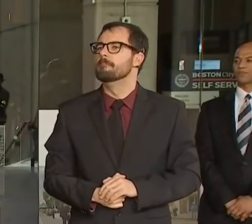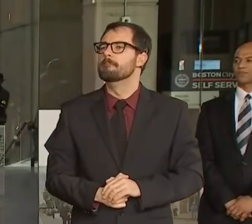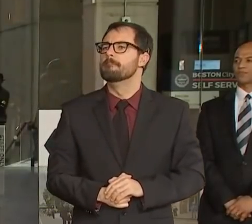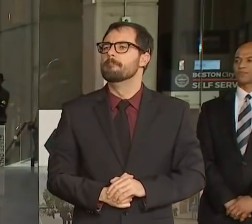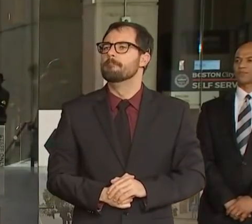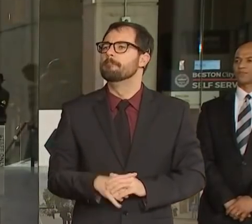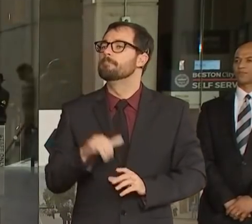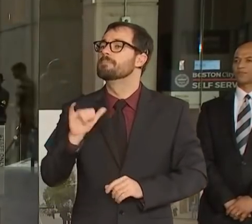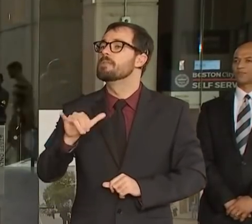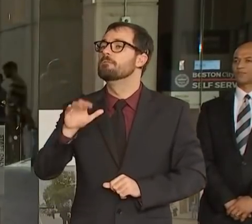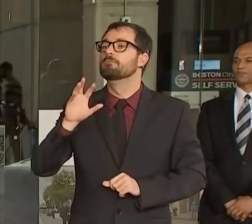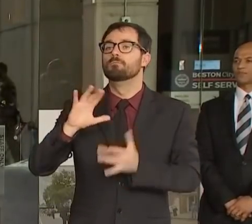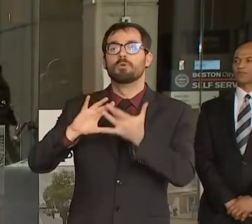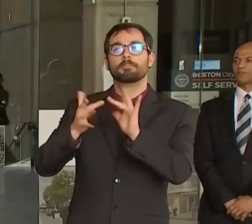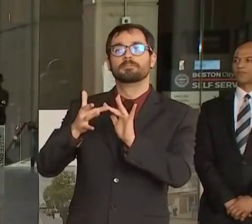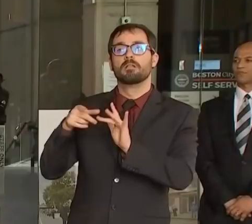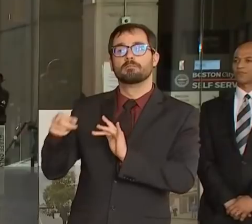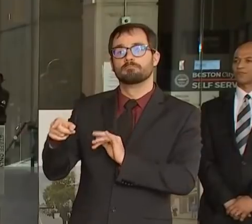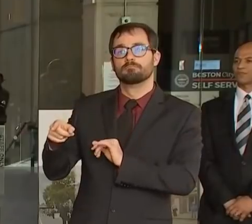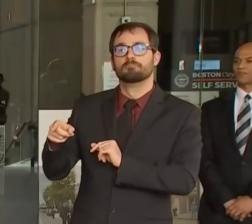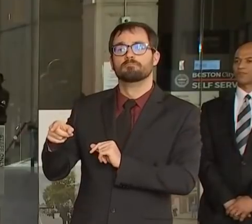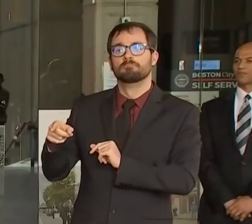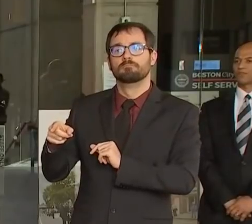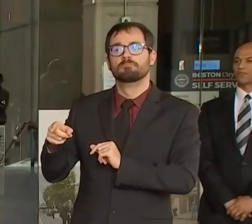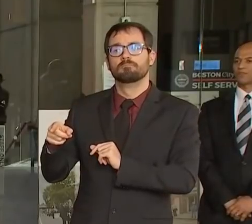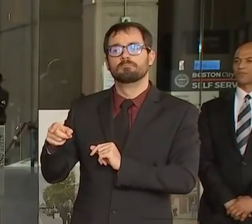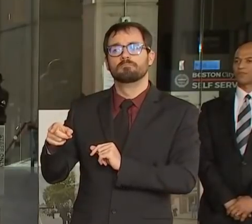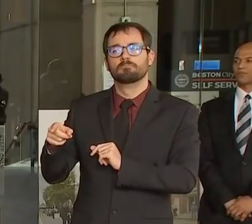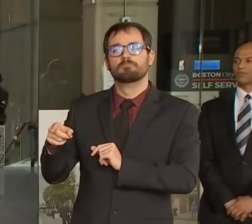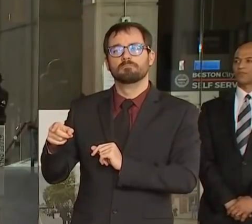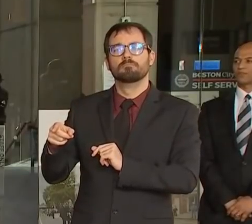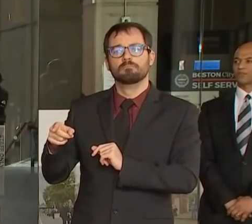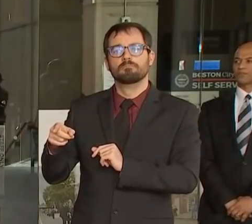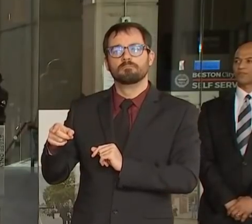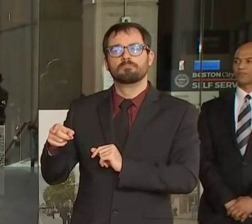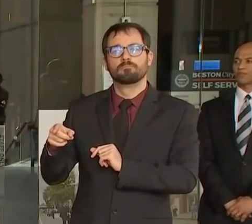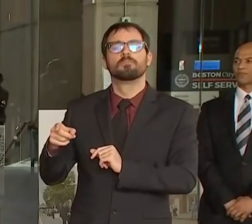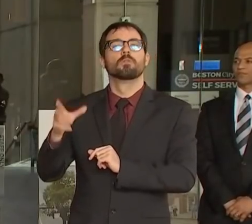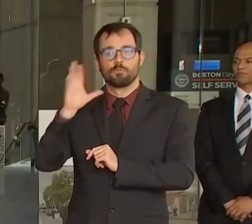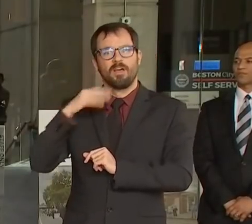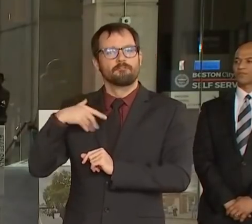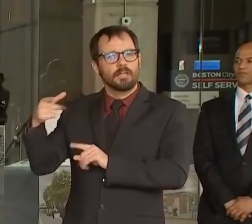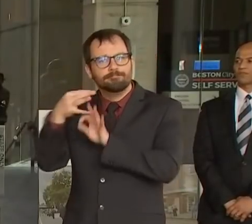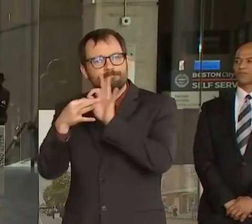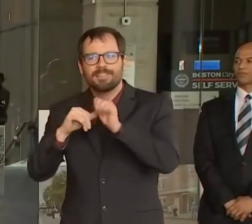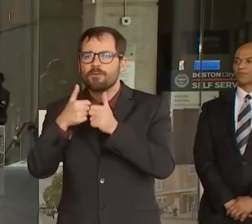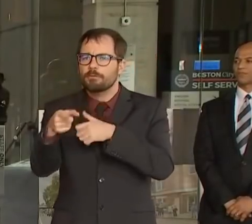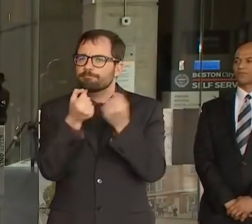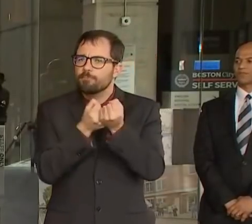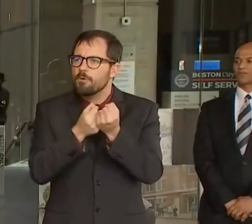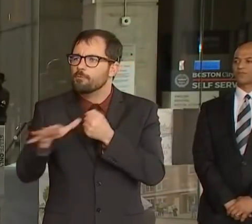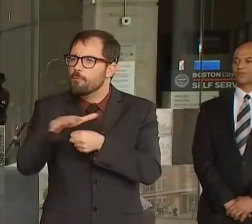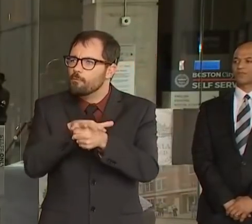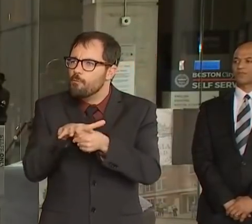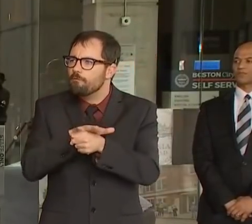ONE OF THE THINGS THAT YOU CAN DO IS GET TAKE OUT THE WILL BE DELIVERED TO YOUR HOUSE. IT IS AN OPPORTUNITY FOR YOU TO GET SOMETHING DIFFERENT TO EAT